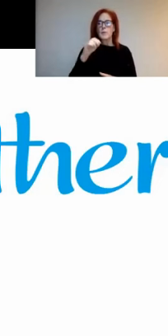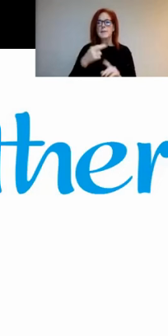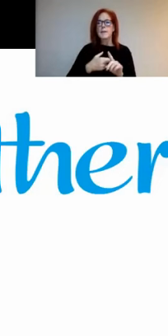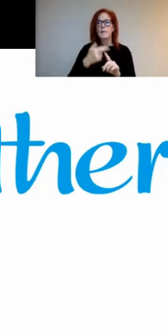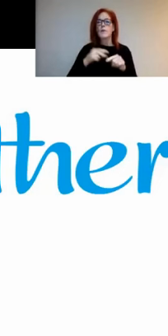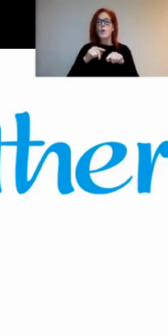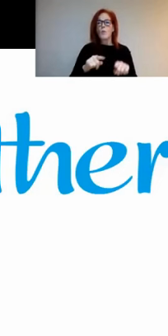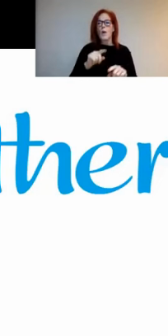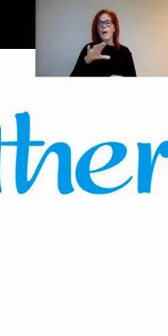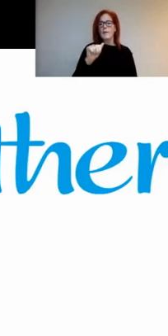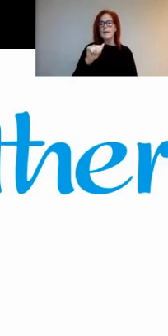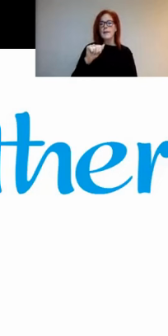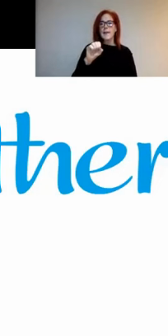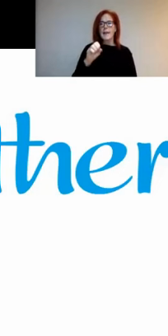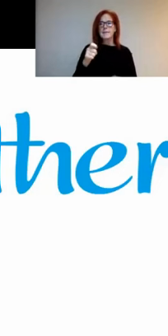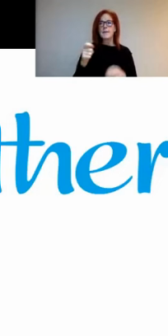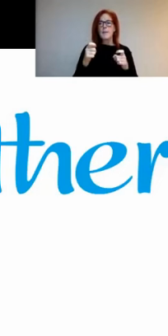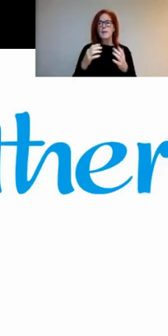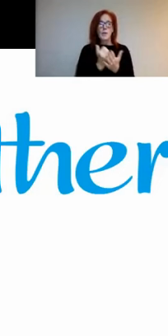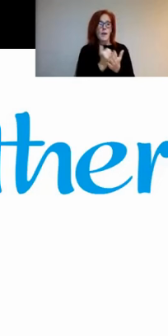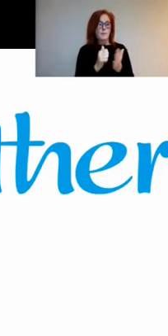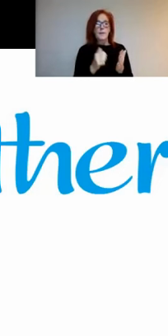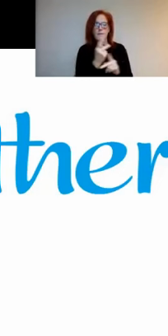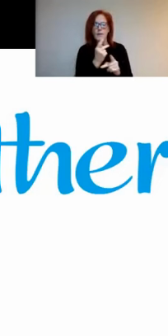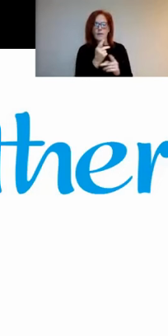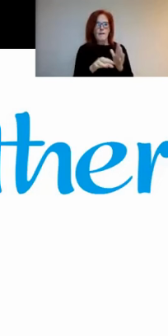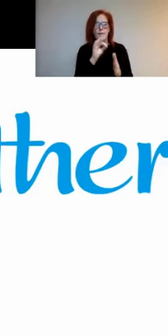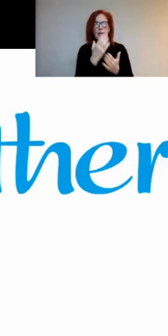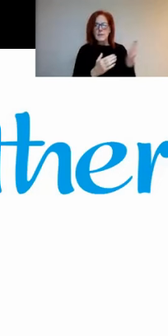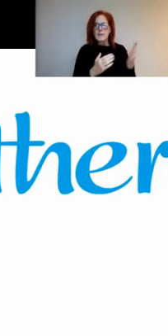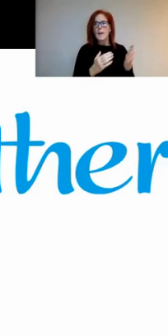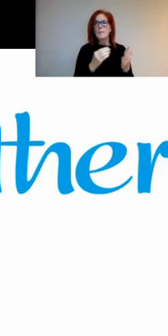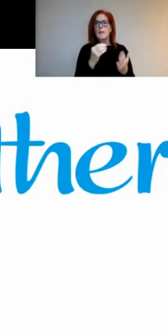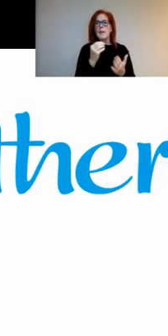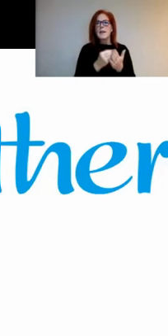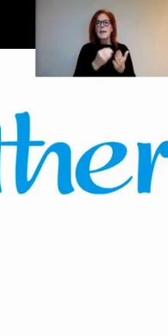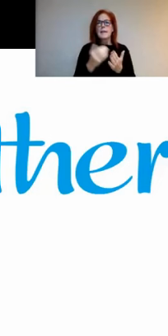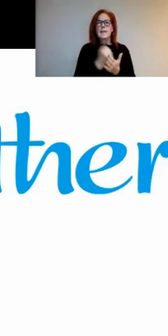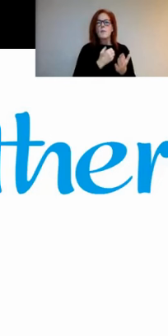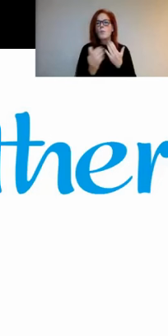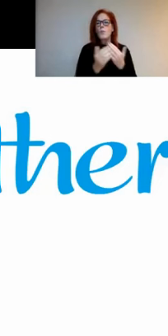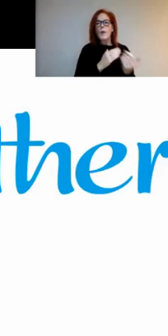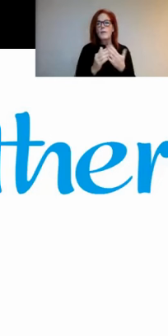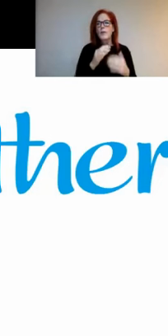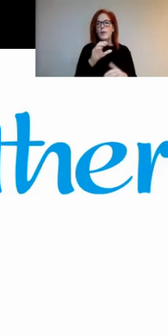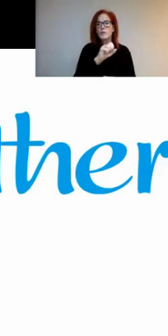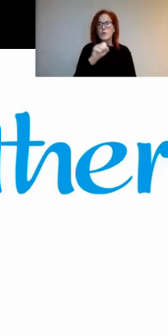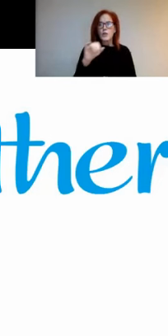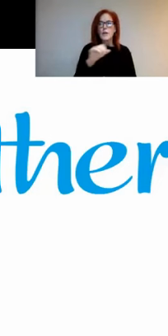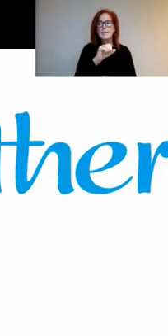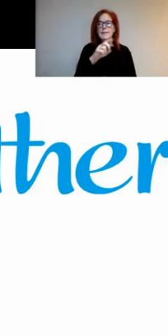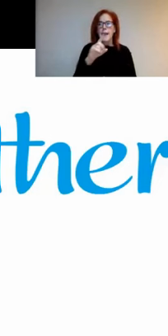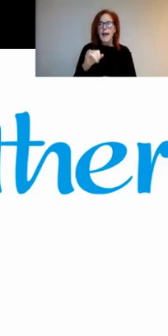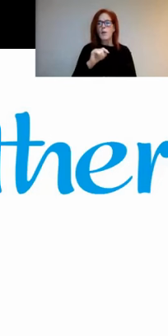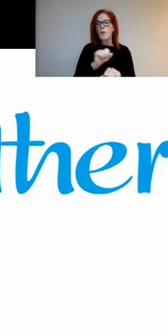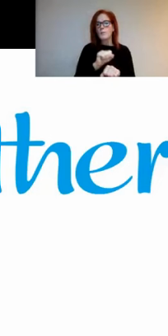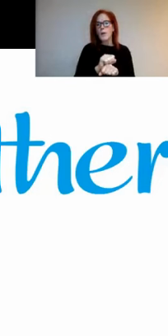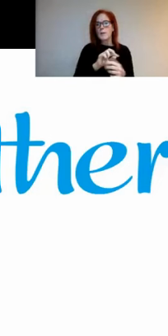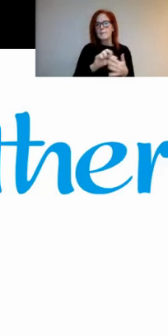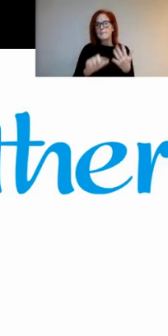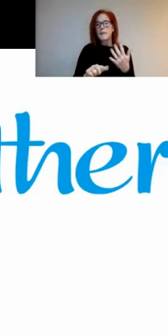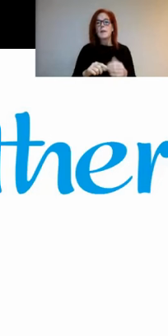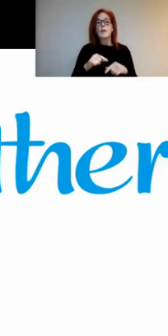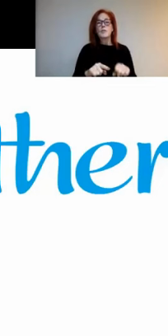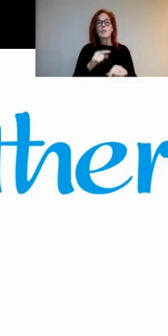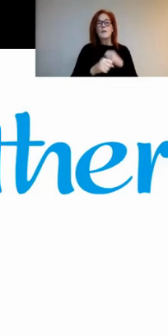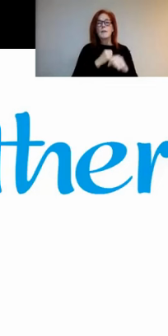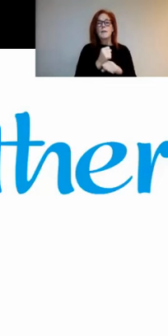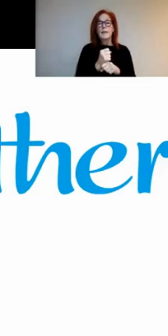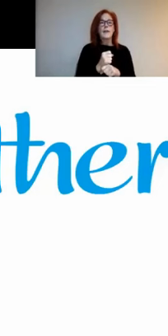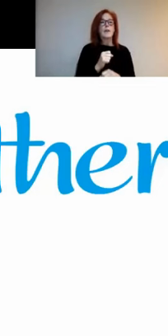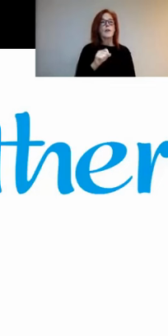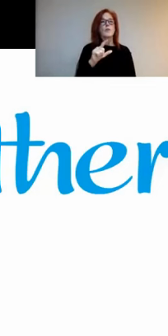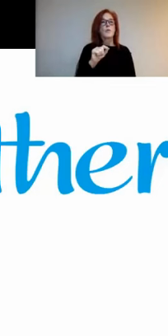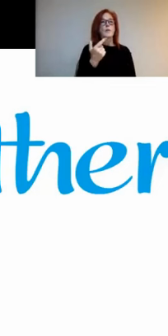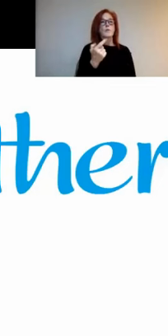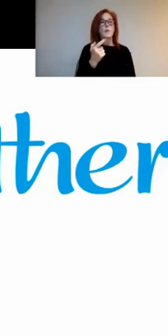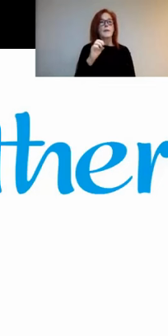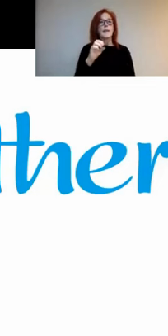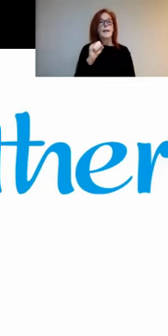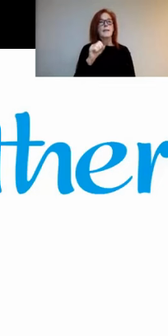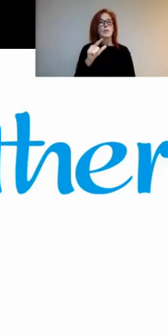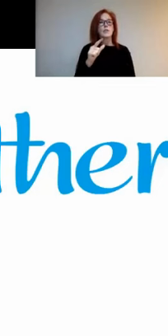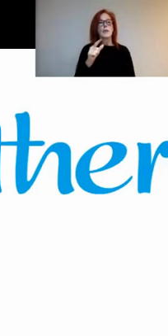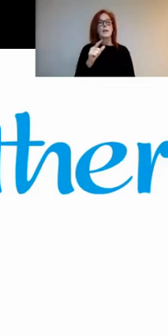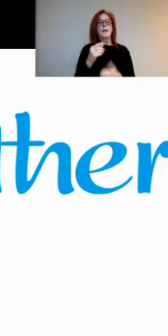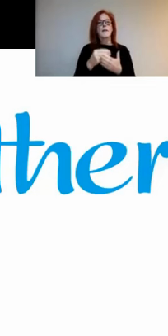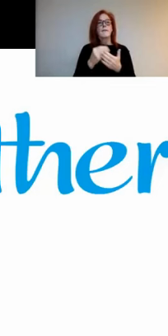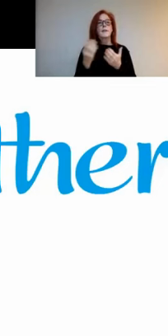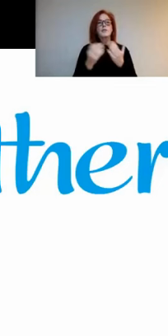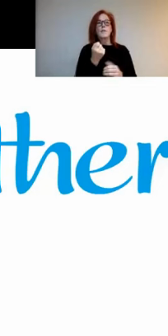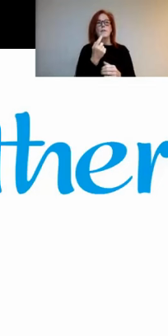We receive $68,221.32 through the ESG grant which adds to the $839,695.38 that we received in additional funding or opportunities program.